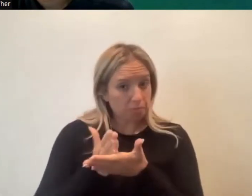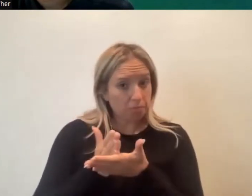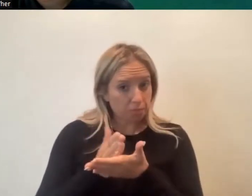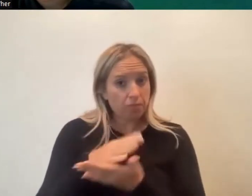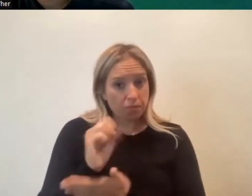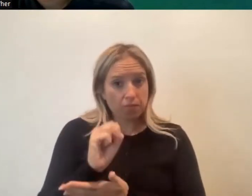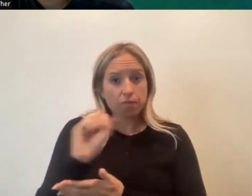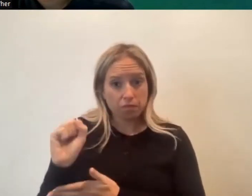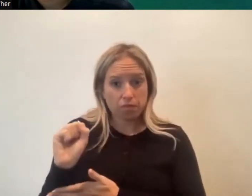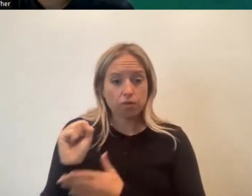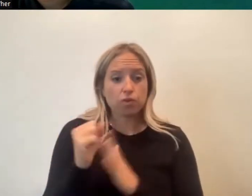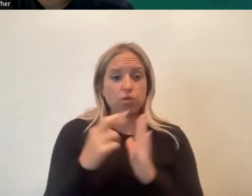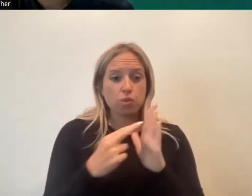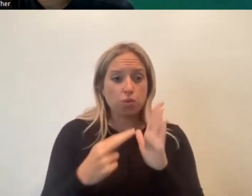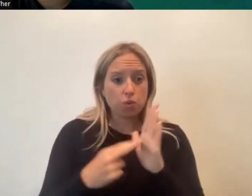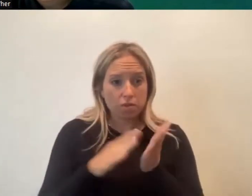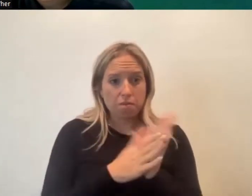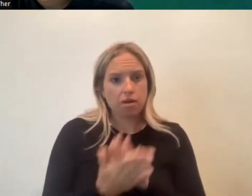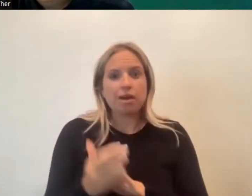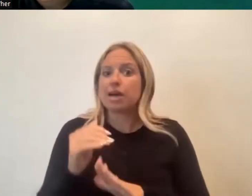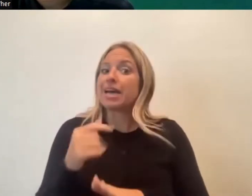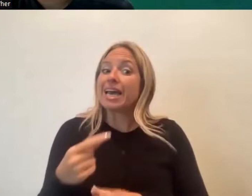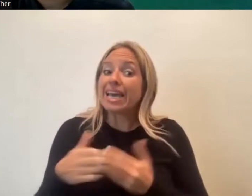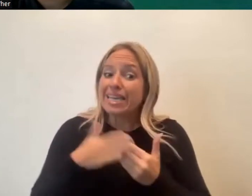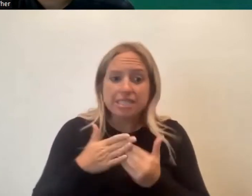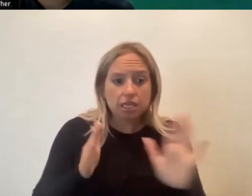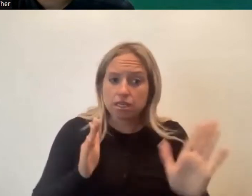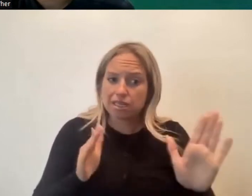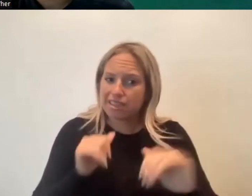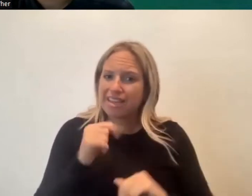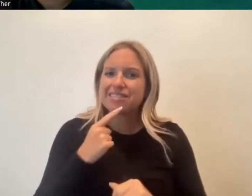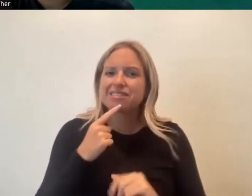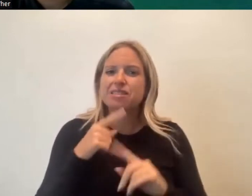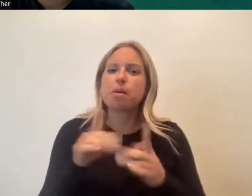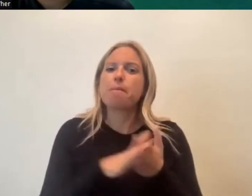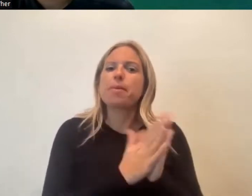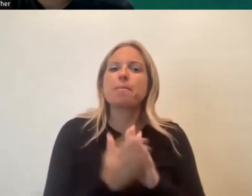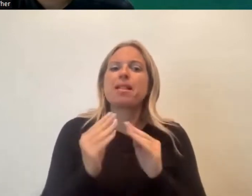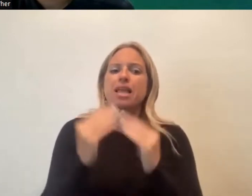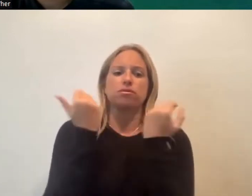become. I'm not saying it's easy, I'm just saying they become less restrictive.